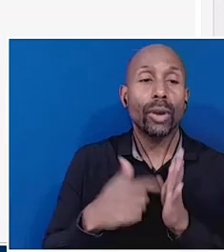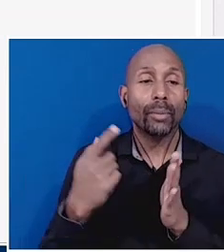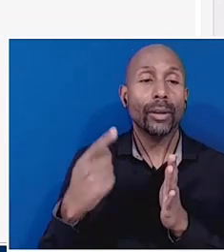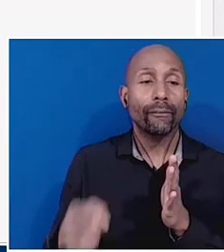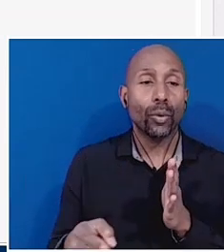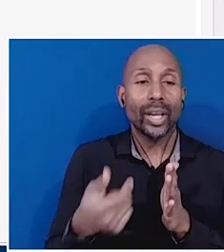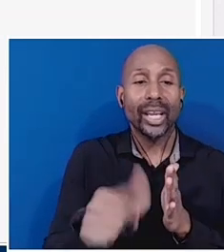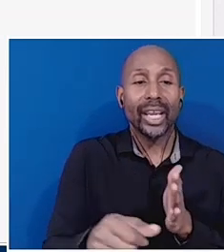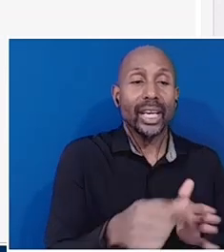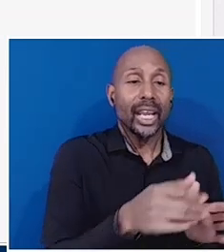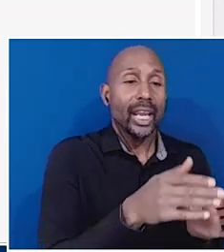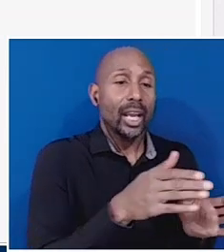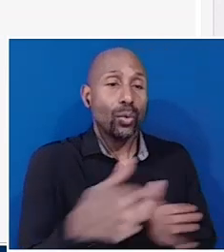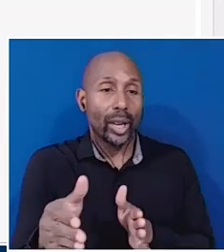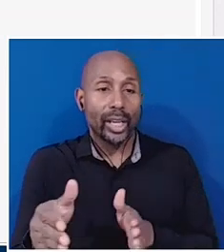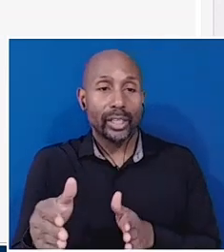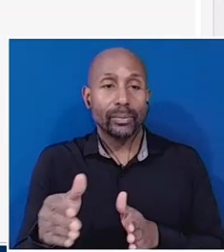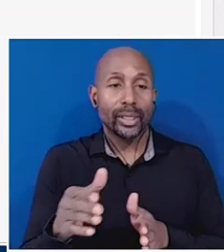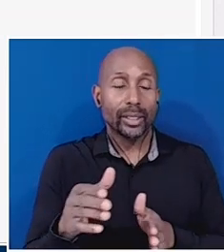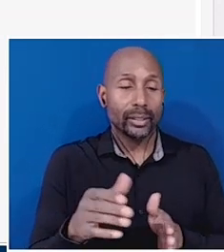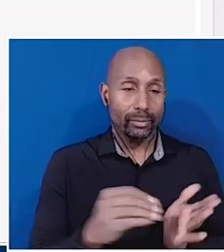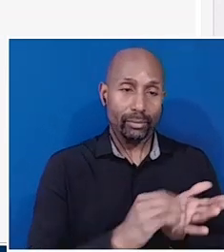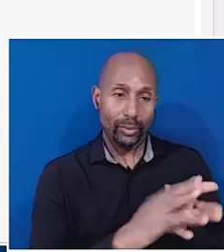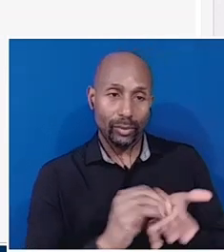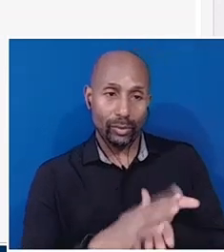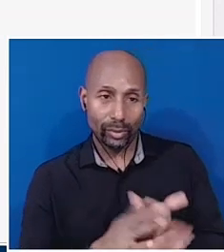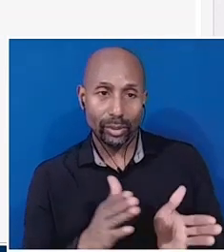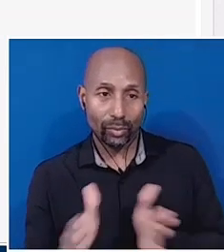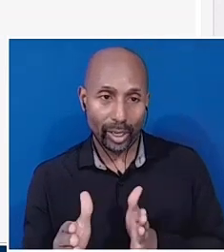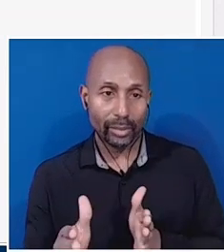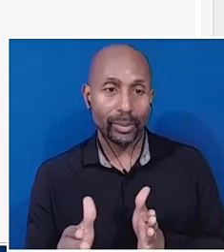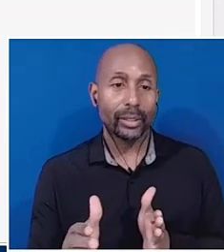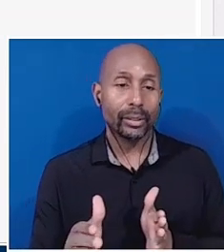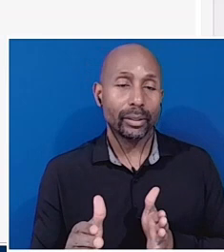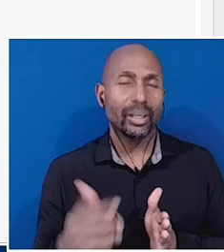I think we had a bunch of comments and discussions, about this.